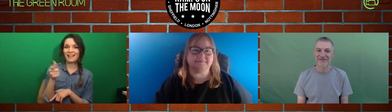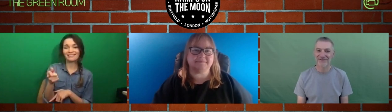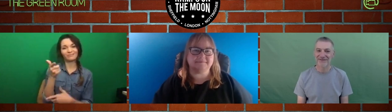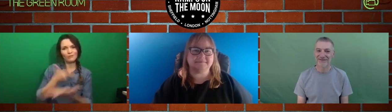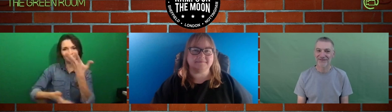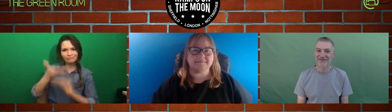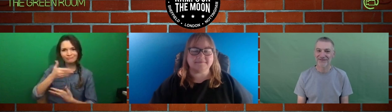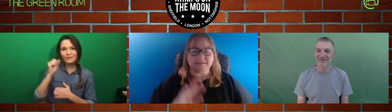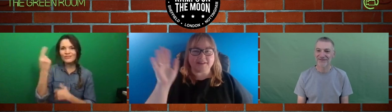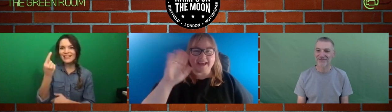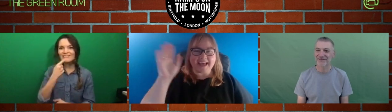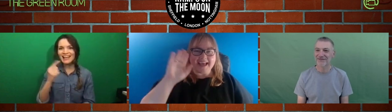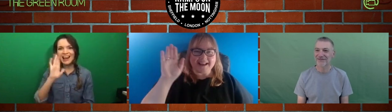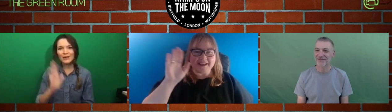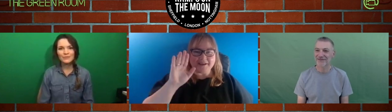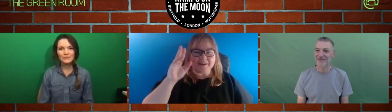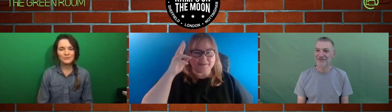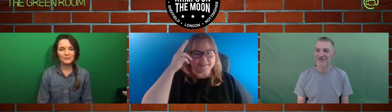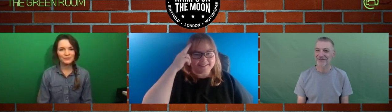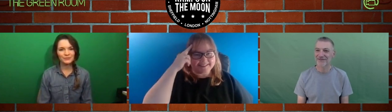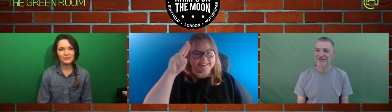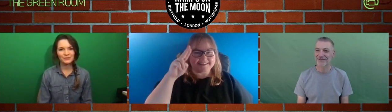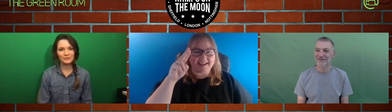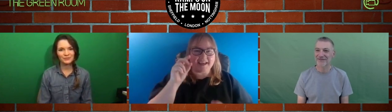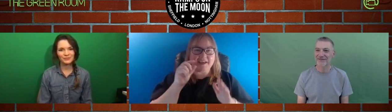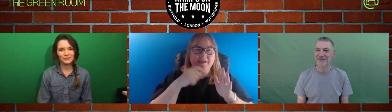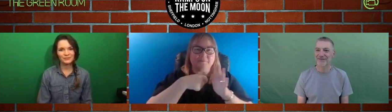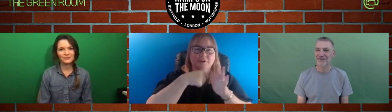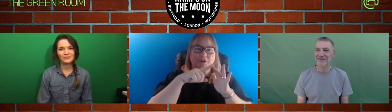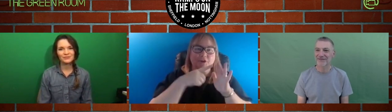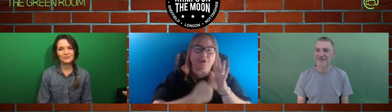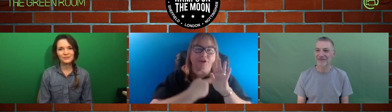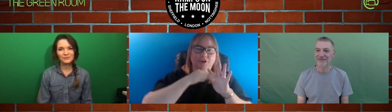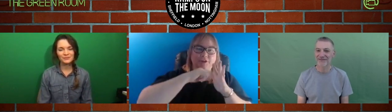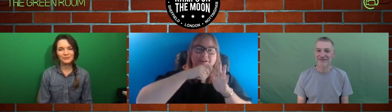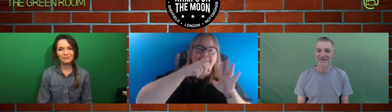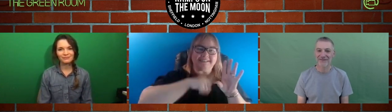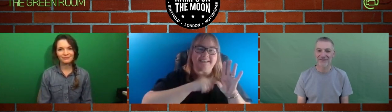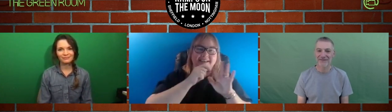Kirsty Pennycook: Hello I'm Kirsty Pennycook and I am a white woman with brown hair and blue